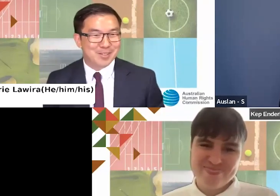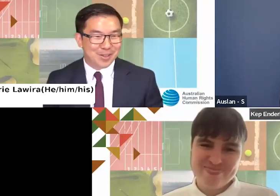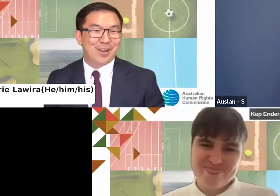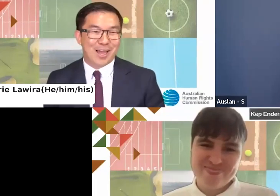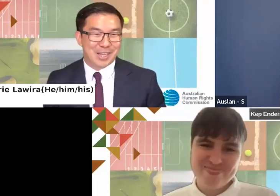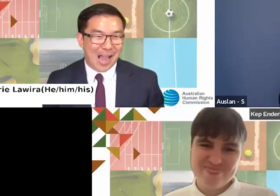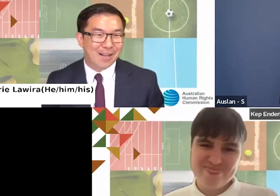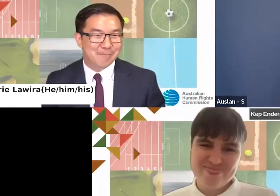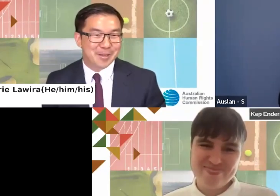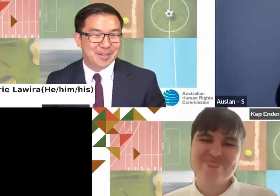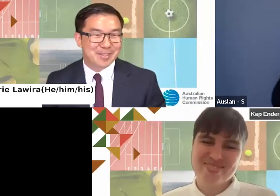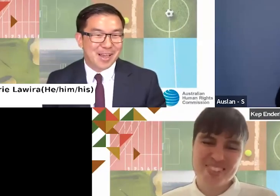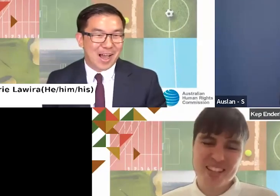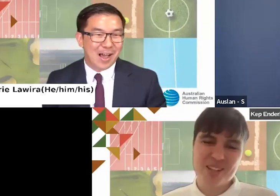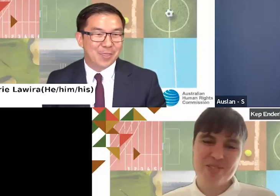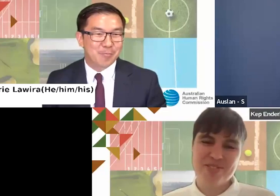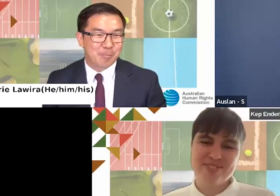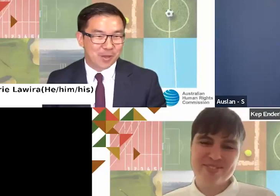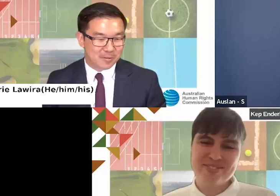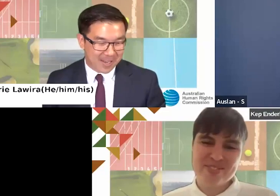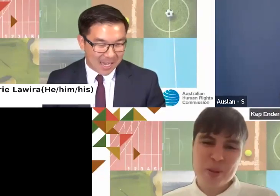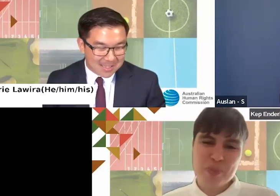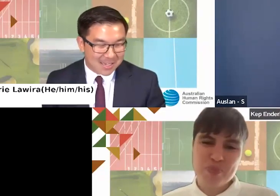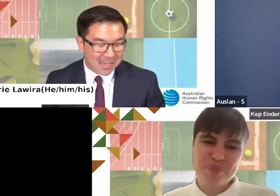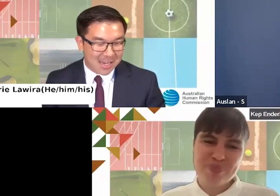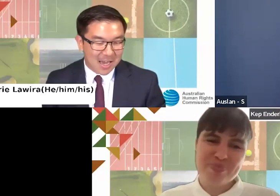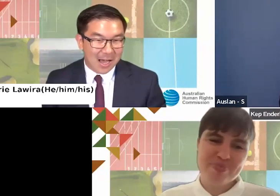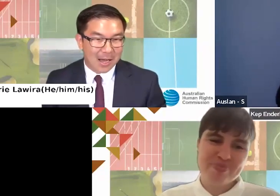So glad you have, because the book is fantastic.